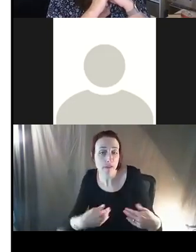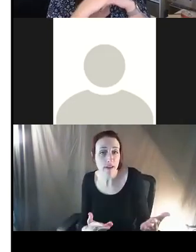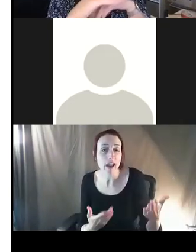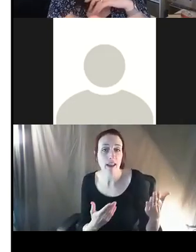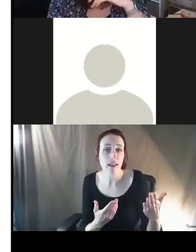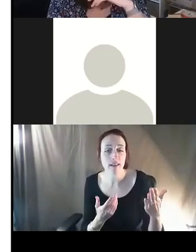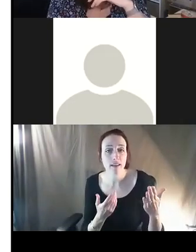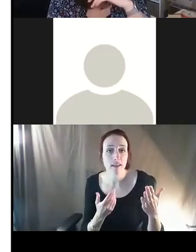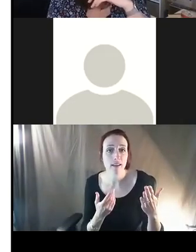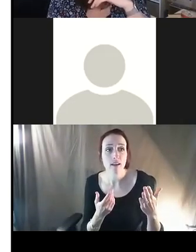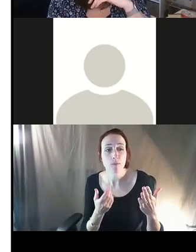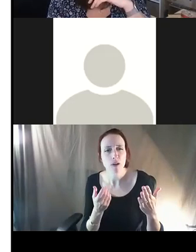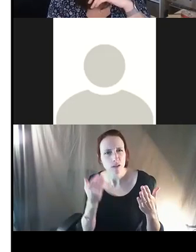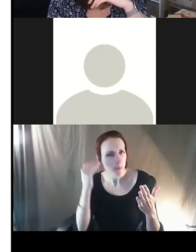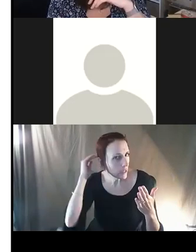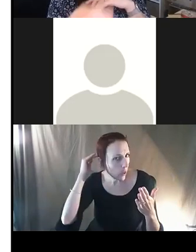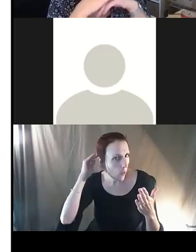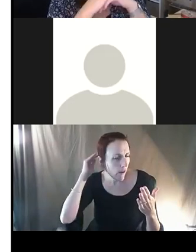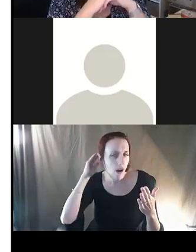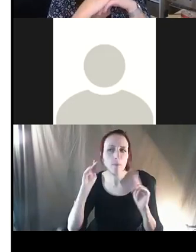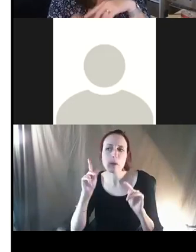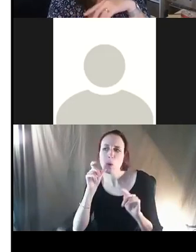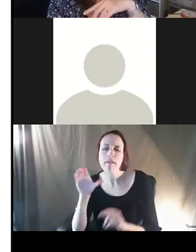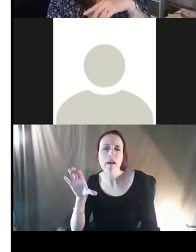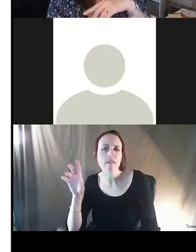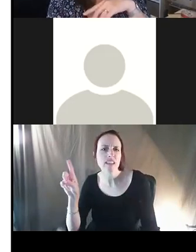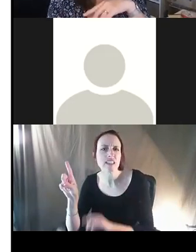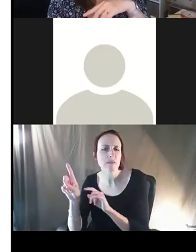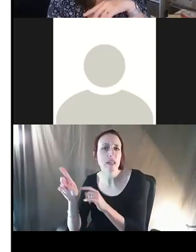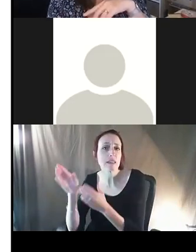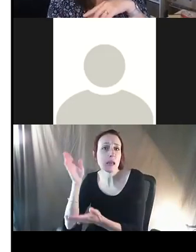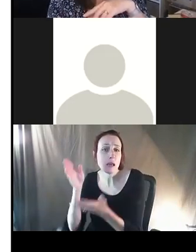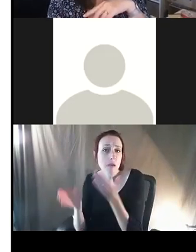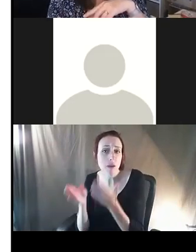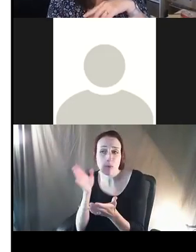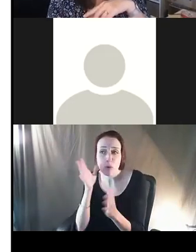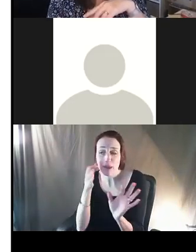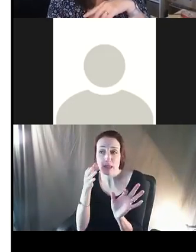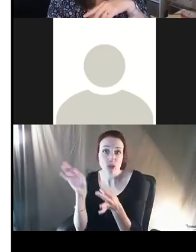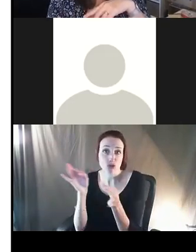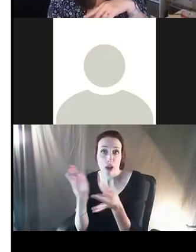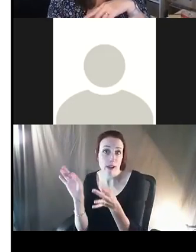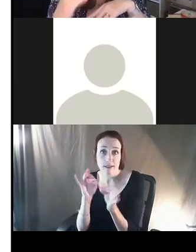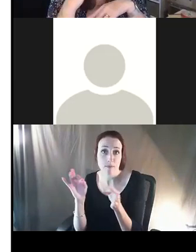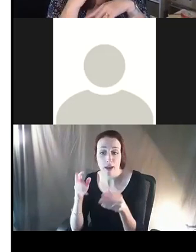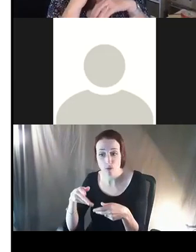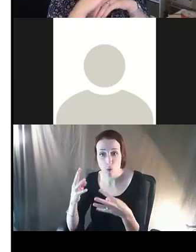cognitive disabilities that can find seeing the scroll difficult to help them focus on content.